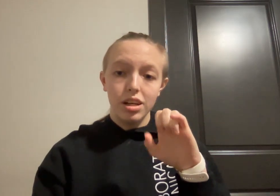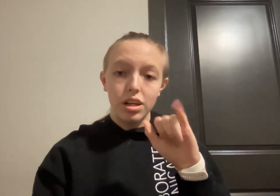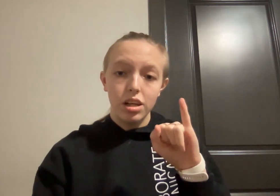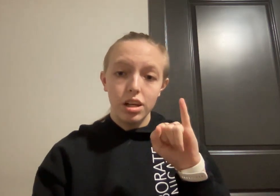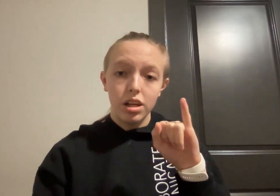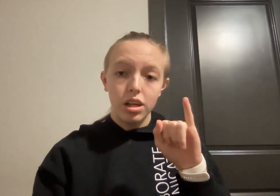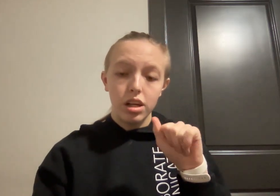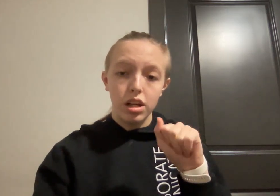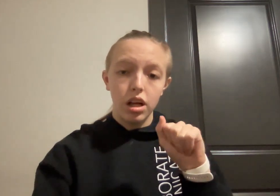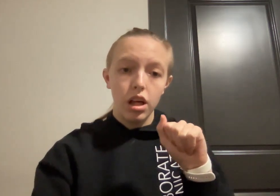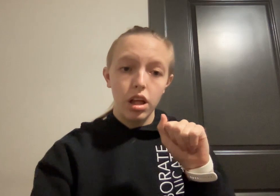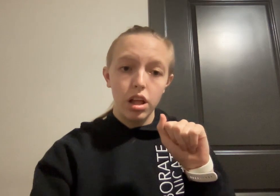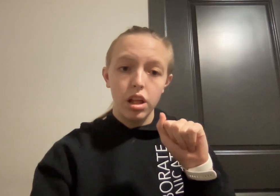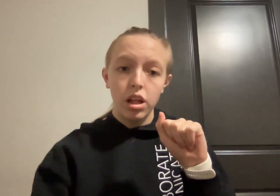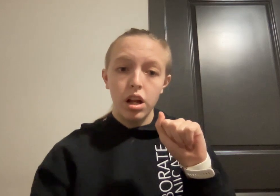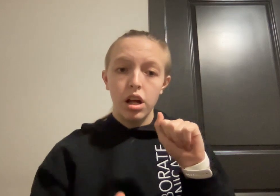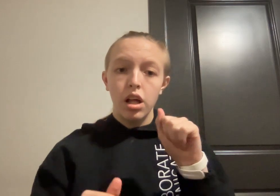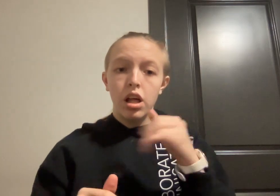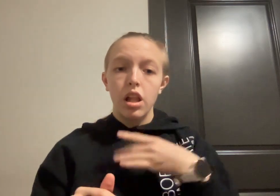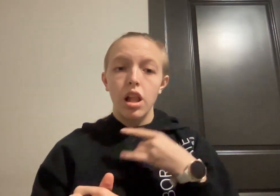like